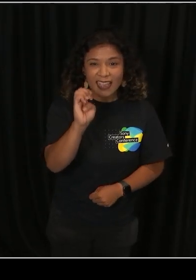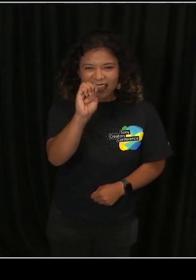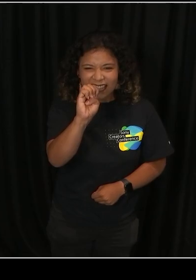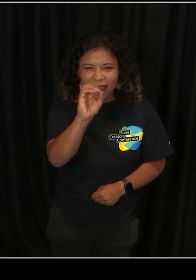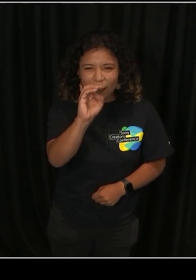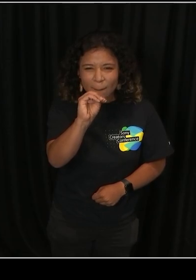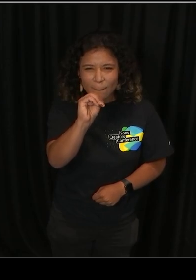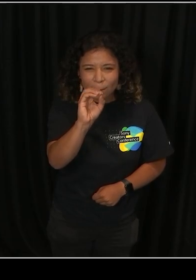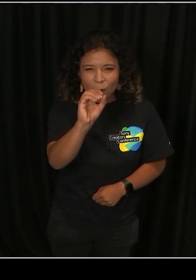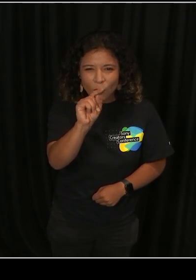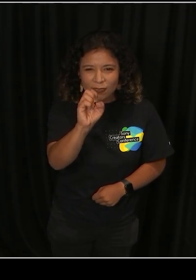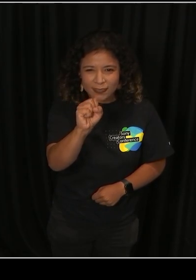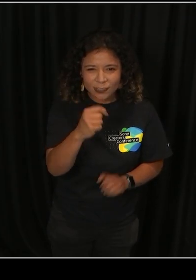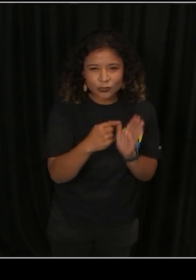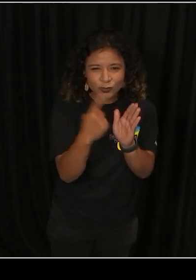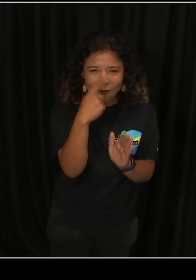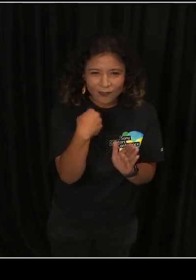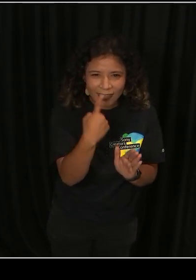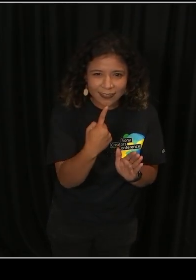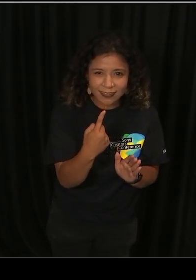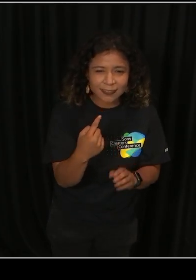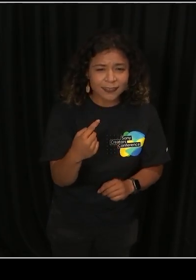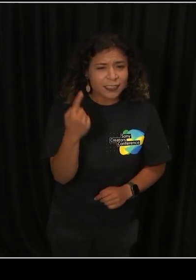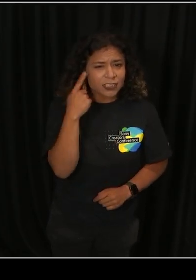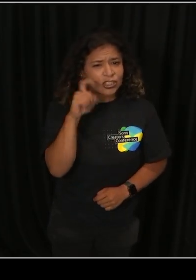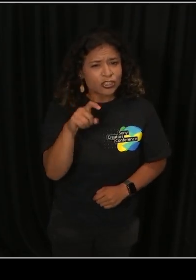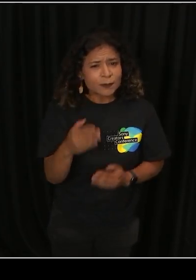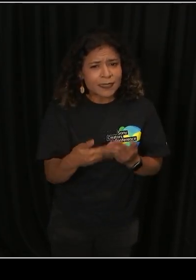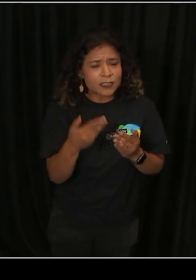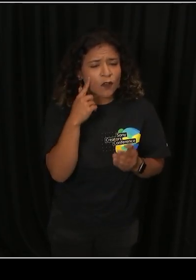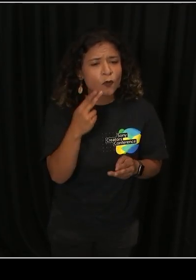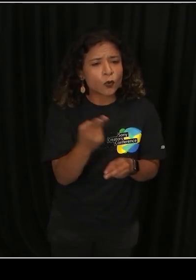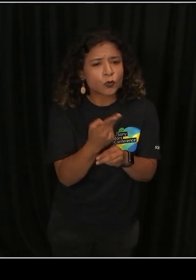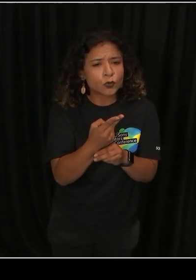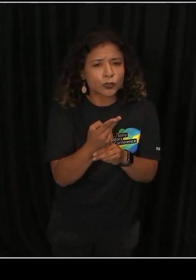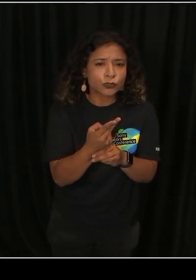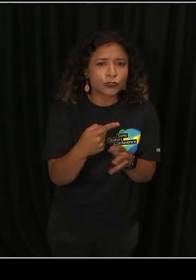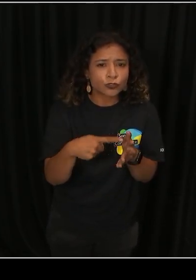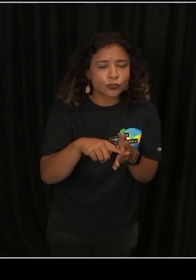I think it is easy for user to start with the non-verbal communication